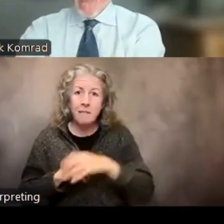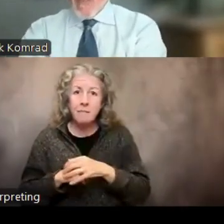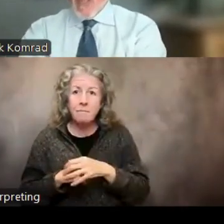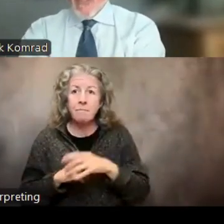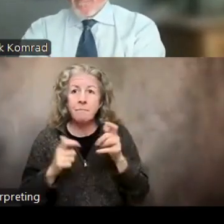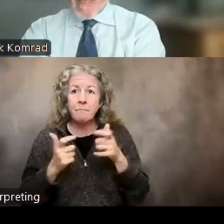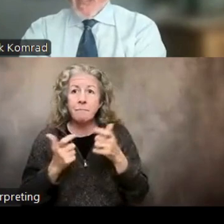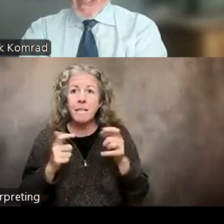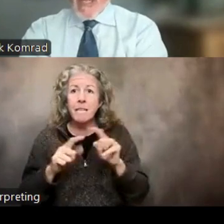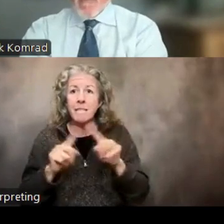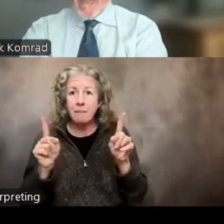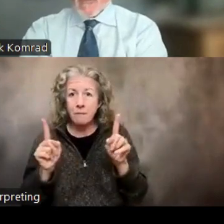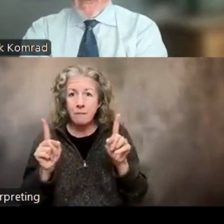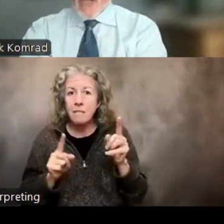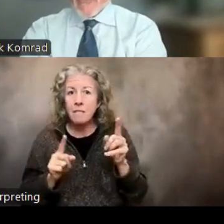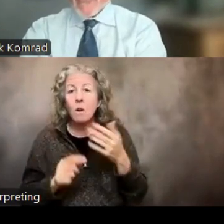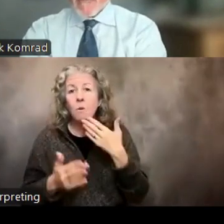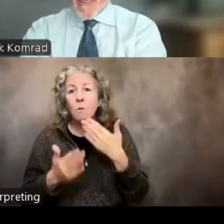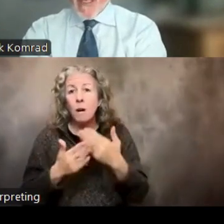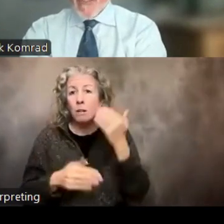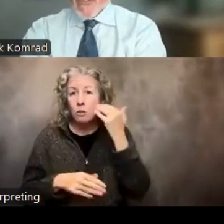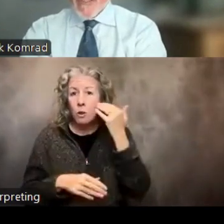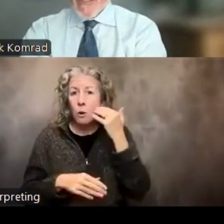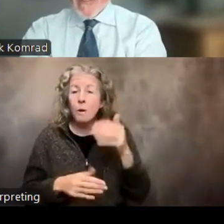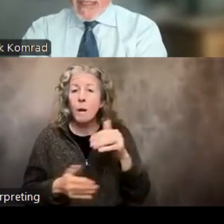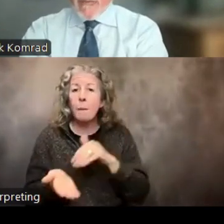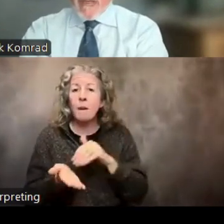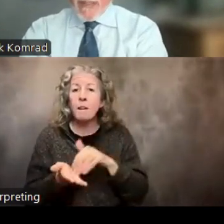well known medical ailments with understood biology, even if it's